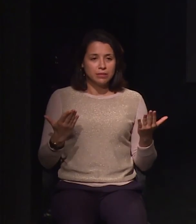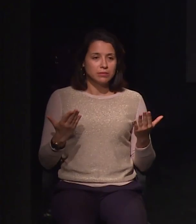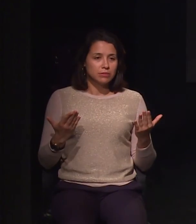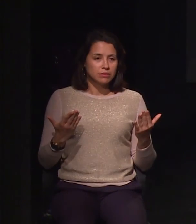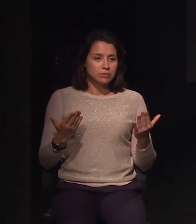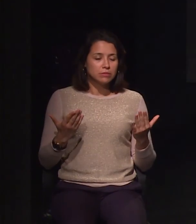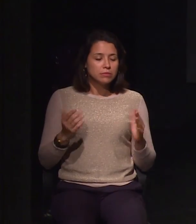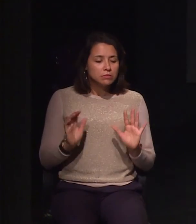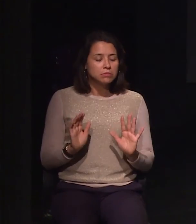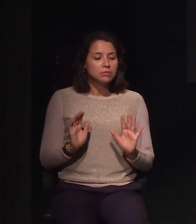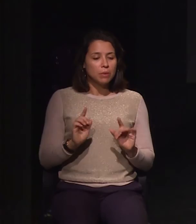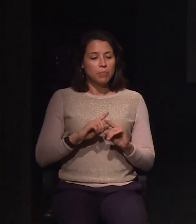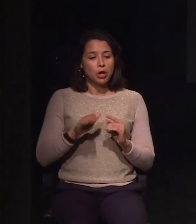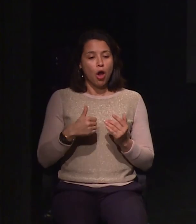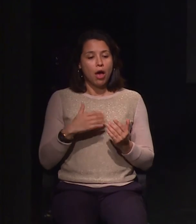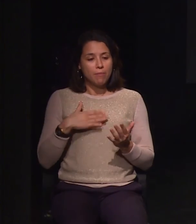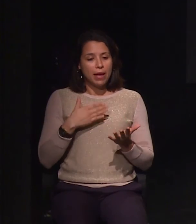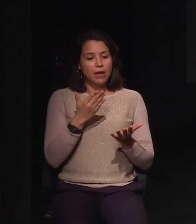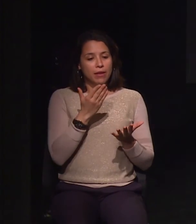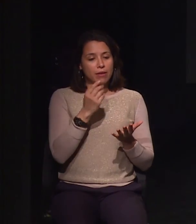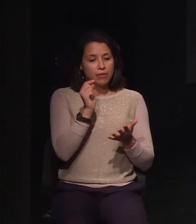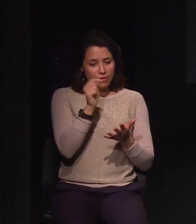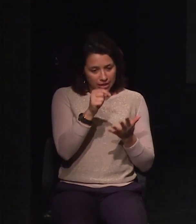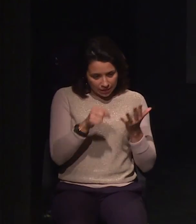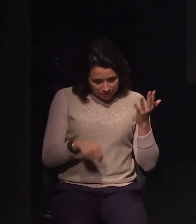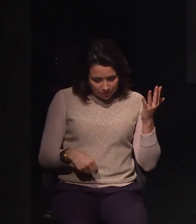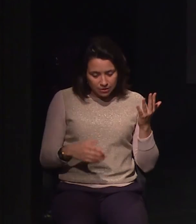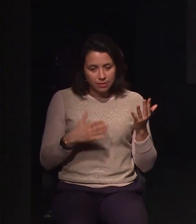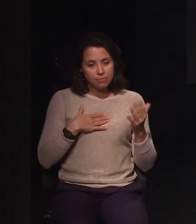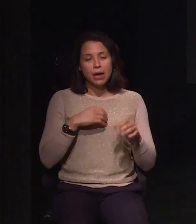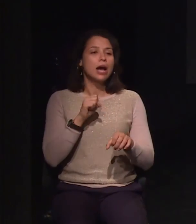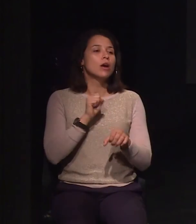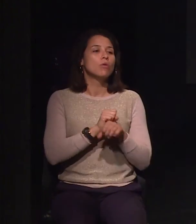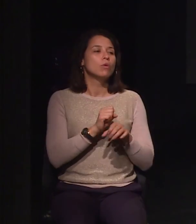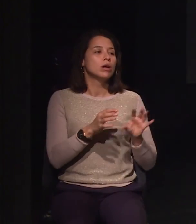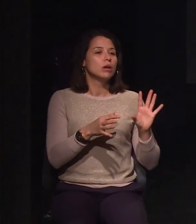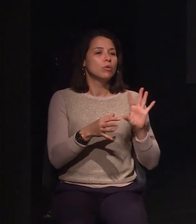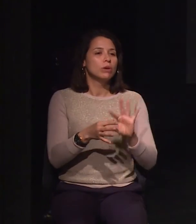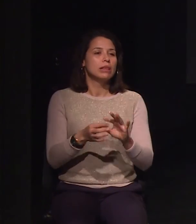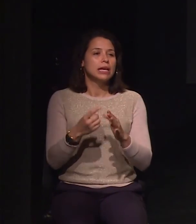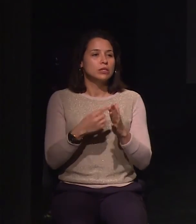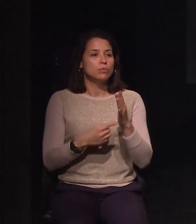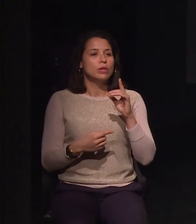But in all of my things, my work has to do with what you’re talking about.